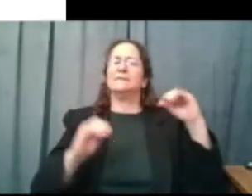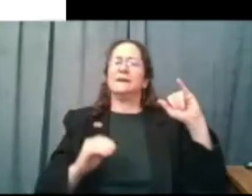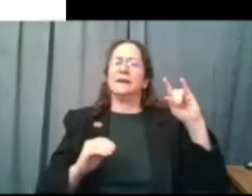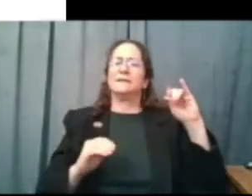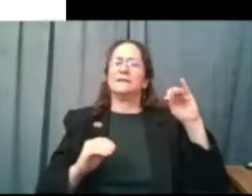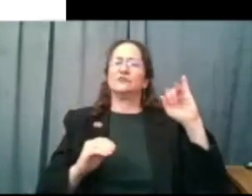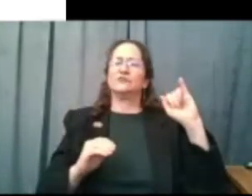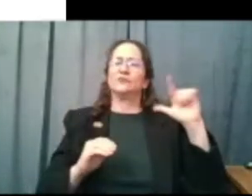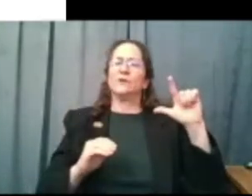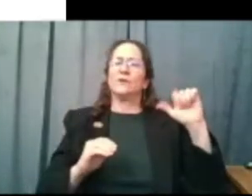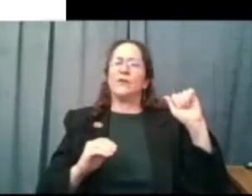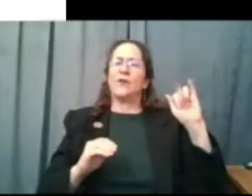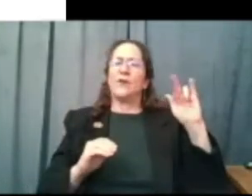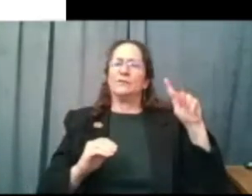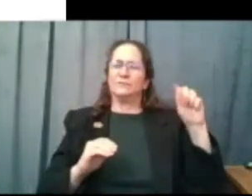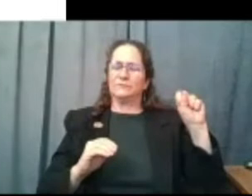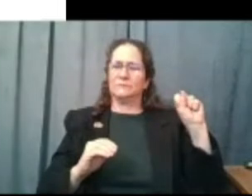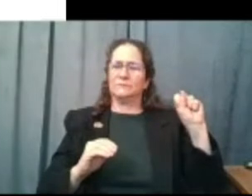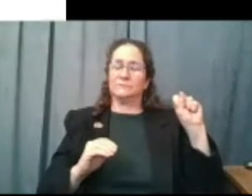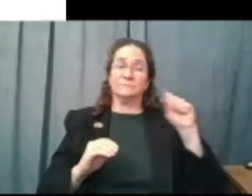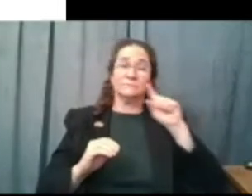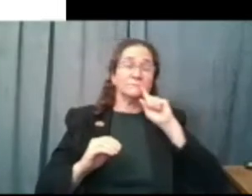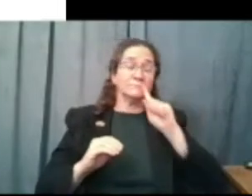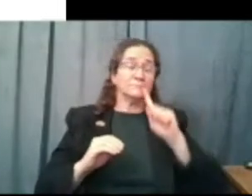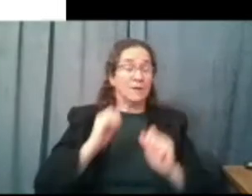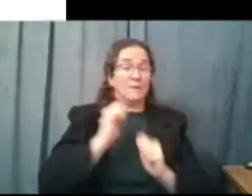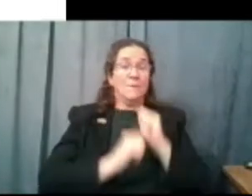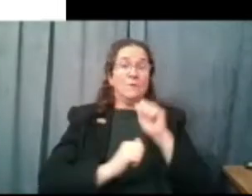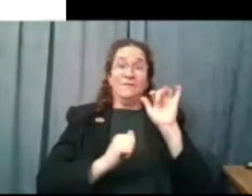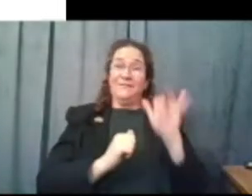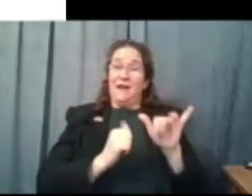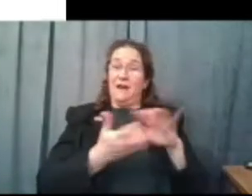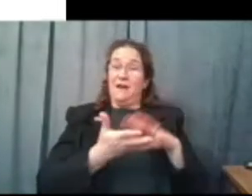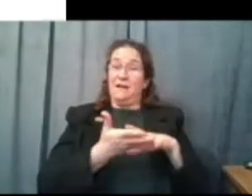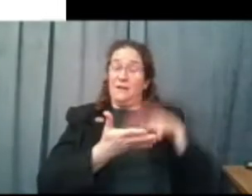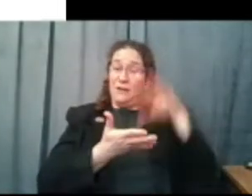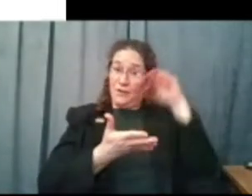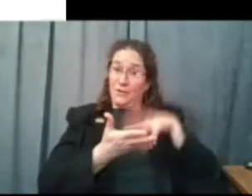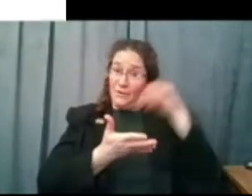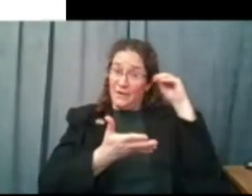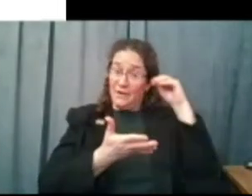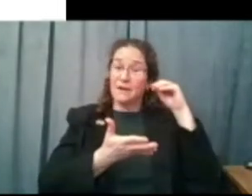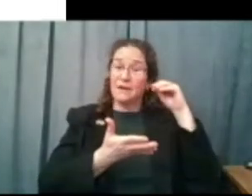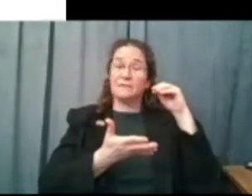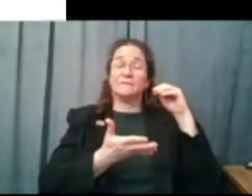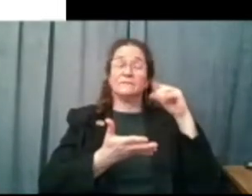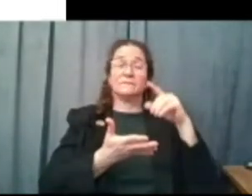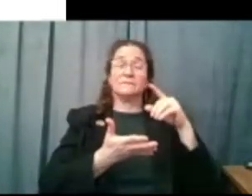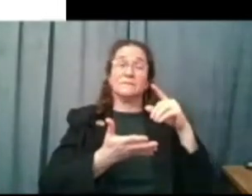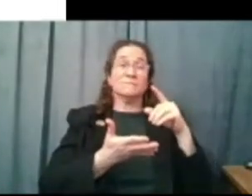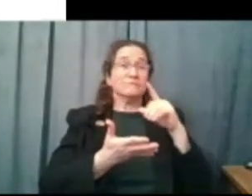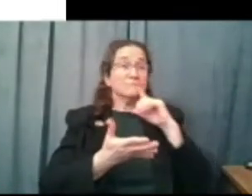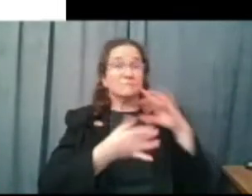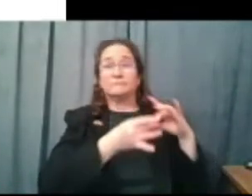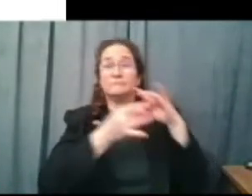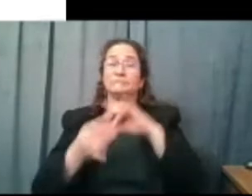and most of the learning that I provided to kids was project based.